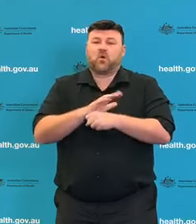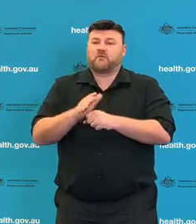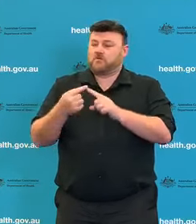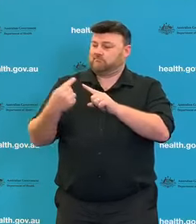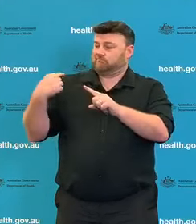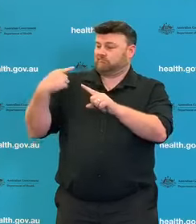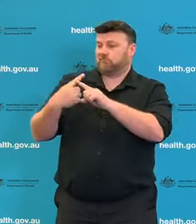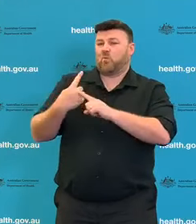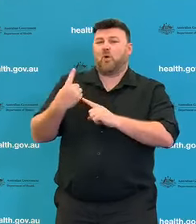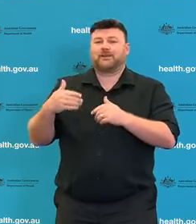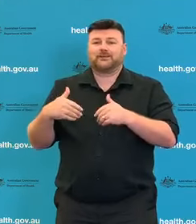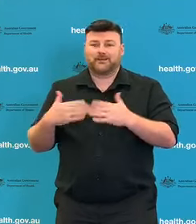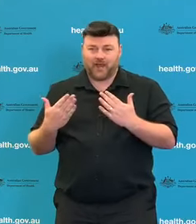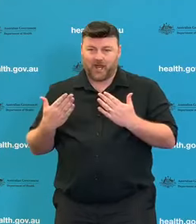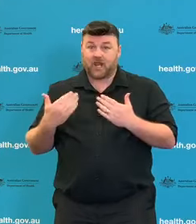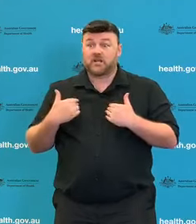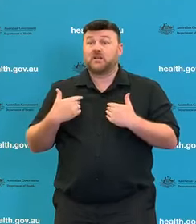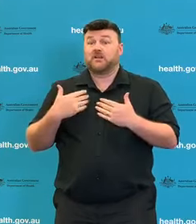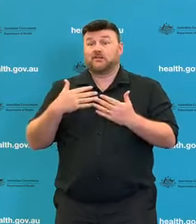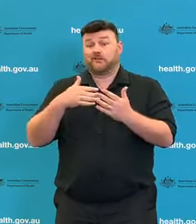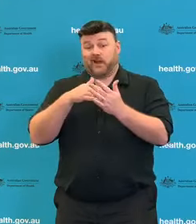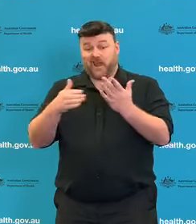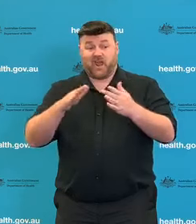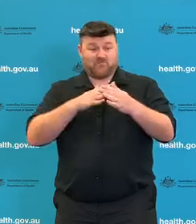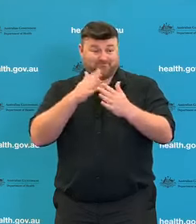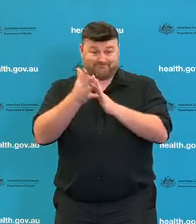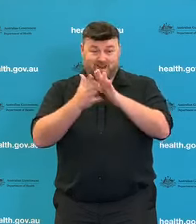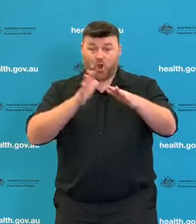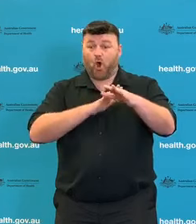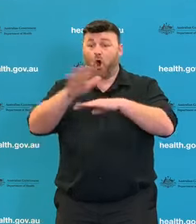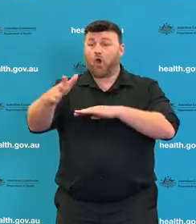brings us now to more than 26,000. It's actually 26,027